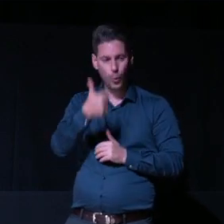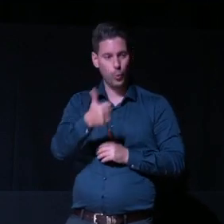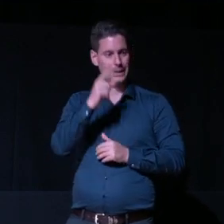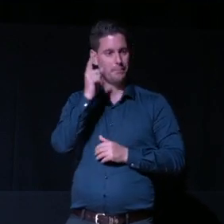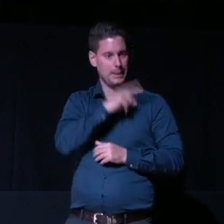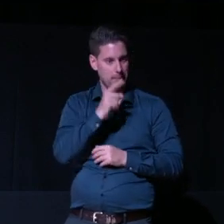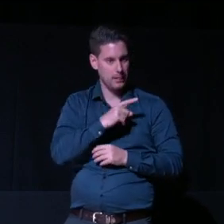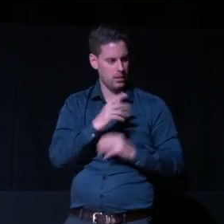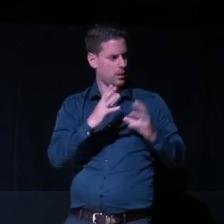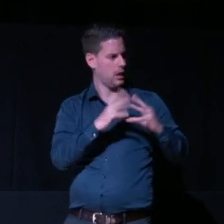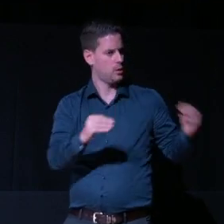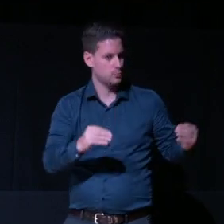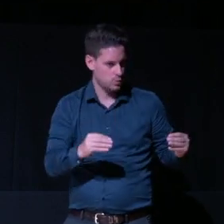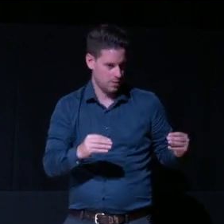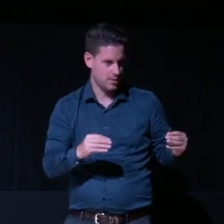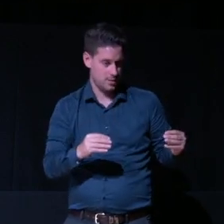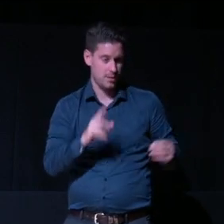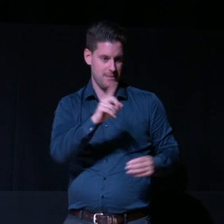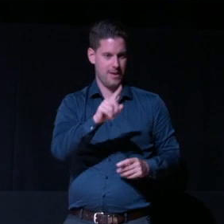But I think the other side which is probably